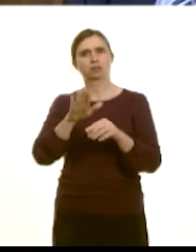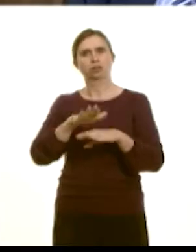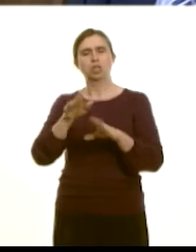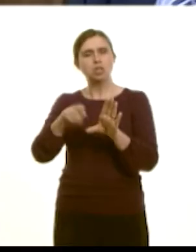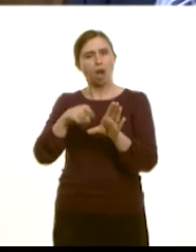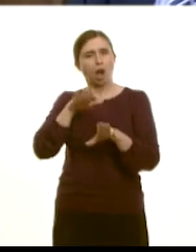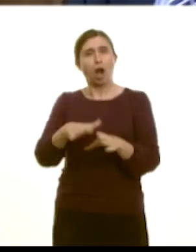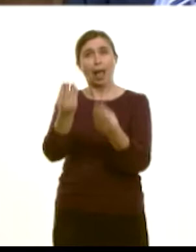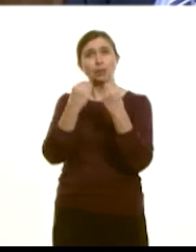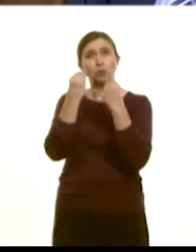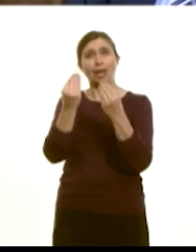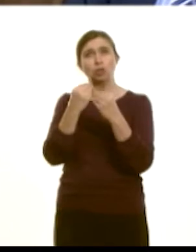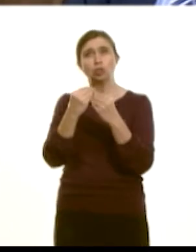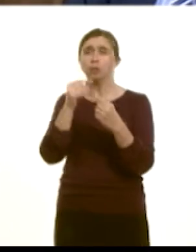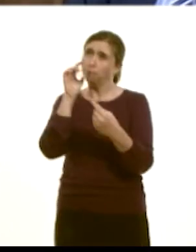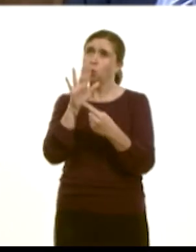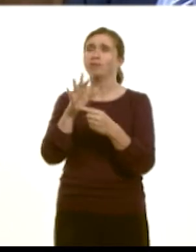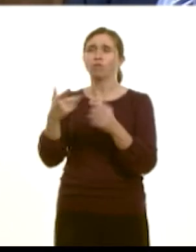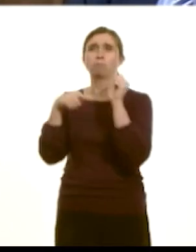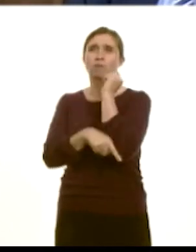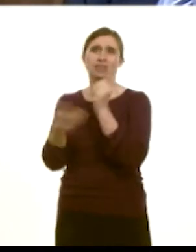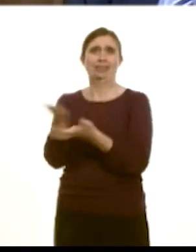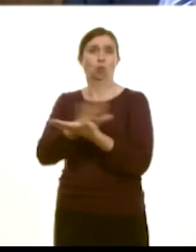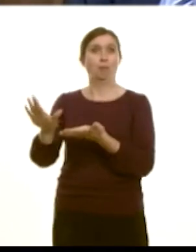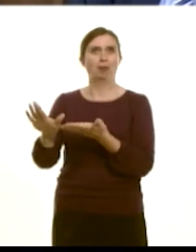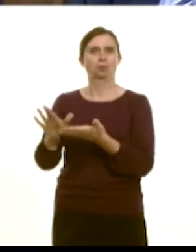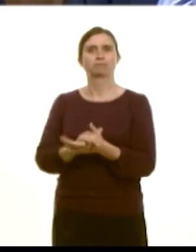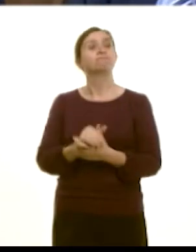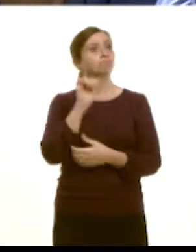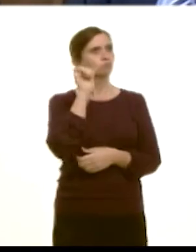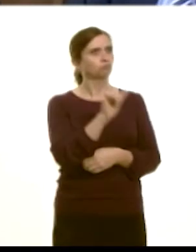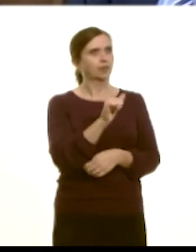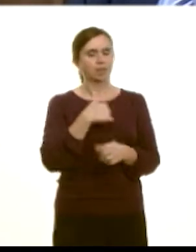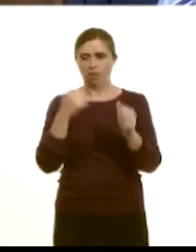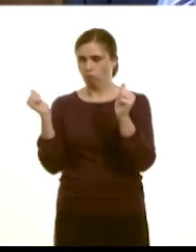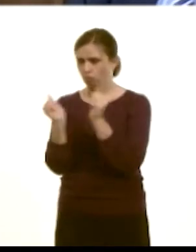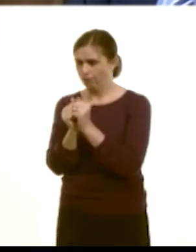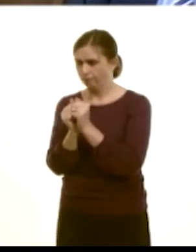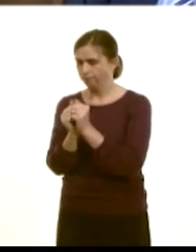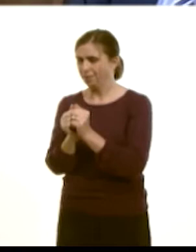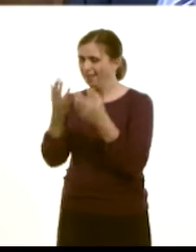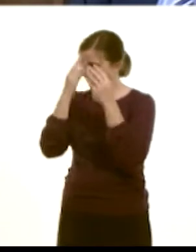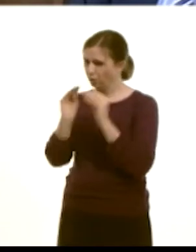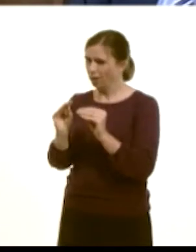Carwyn Jones: Absolutely, and the earlier we can get children into some form of education, the better.